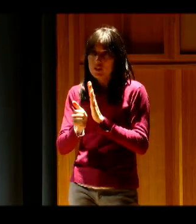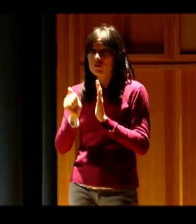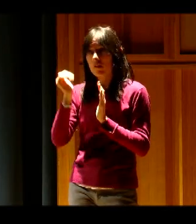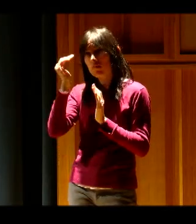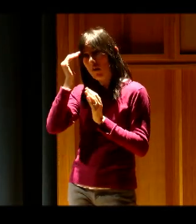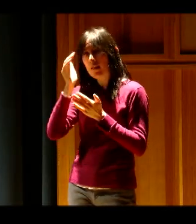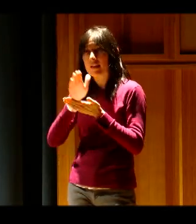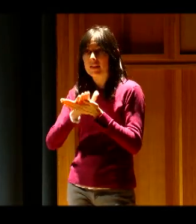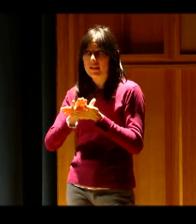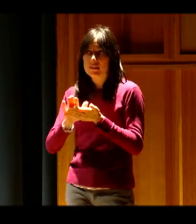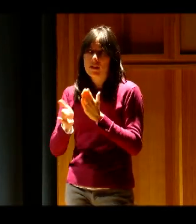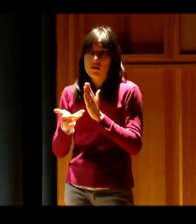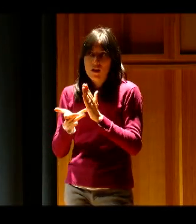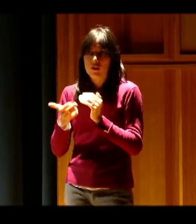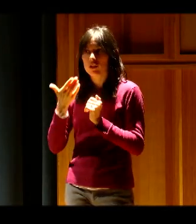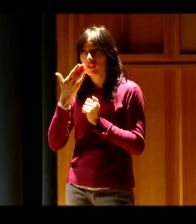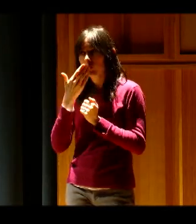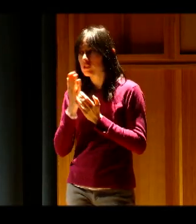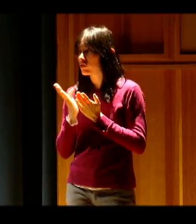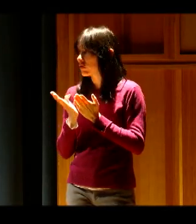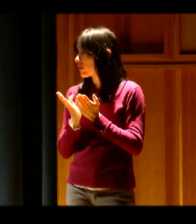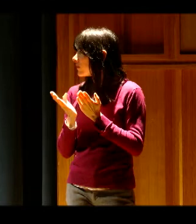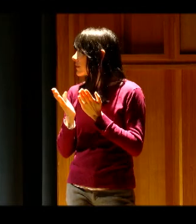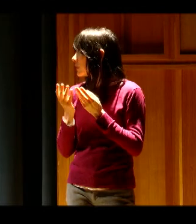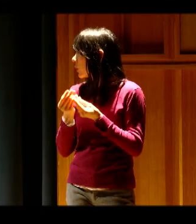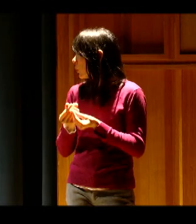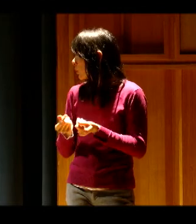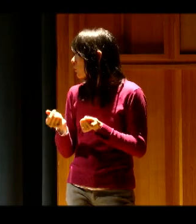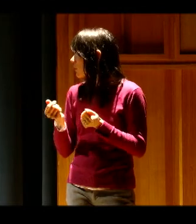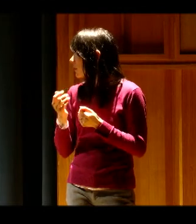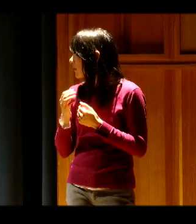solutions, and the circular economy is where we're heading.